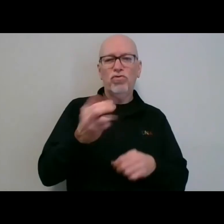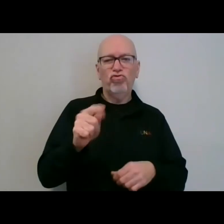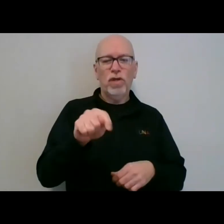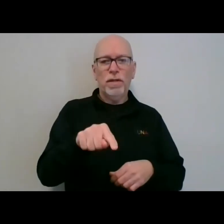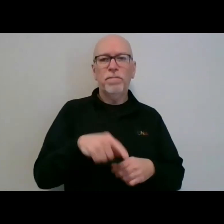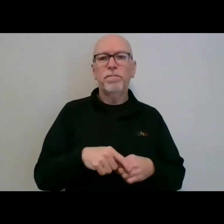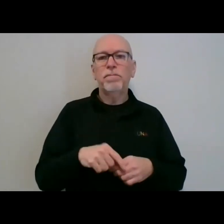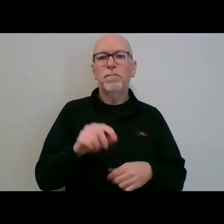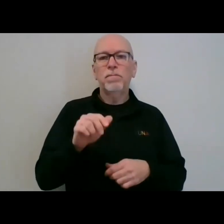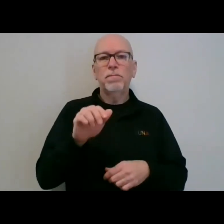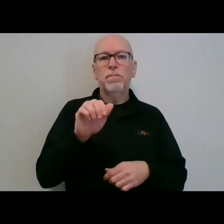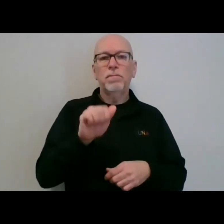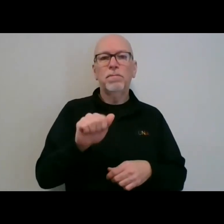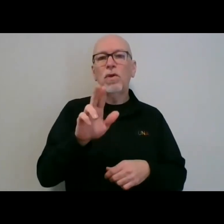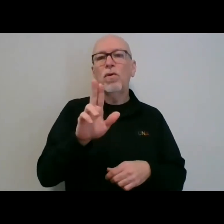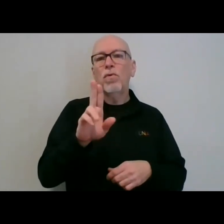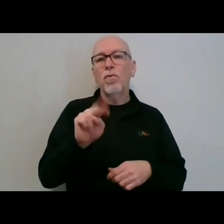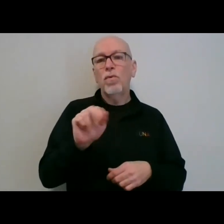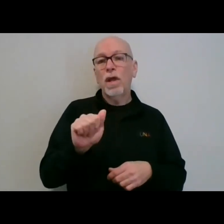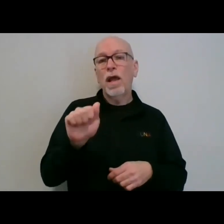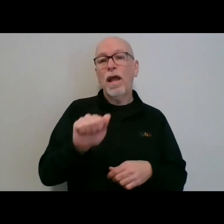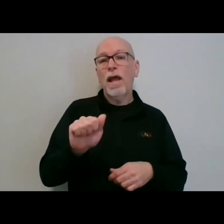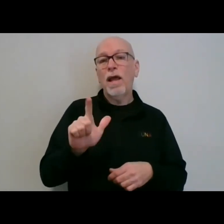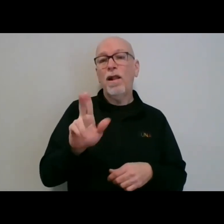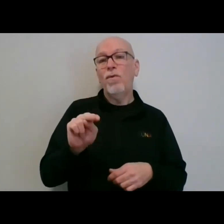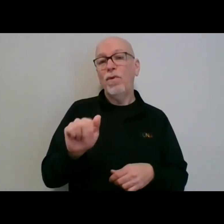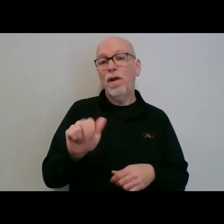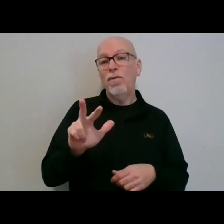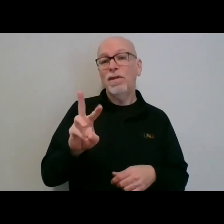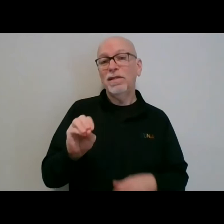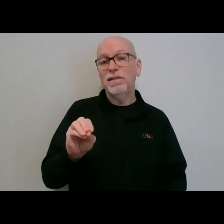una@LUNA360.com and on LinkedIn, I am unadhb.